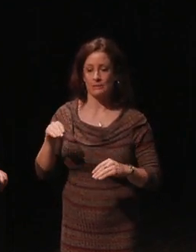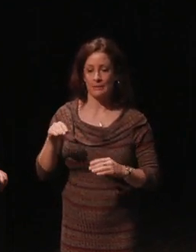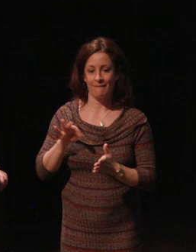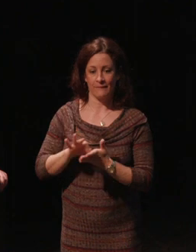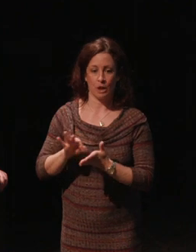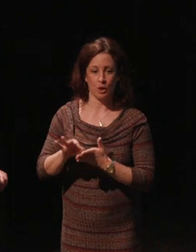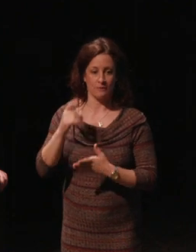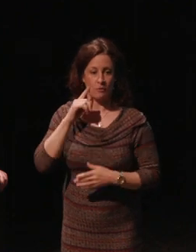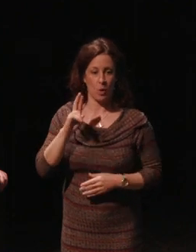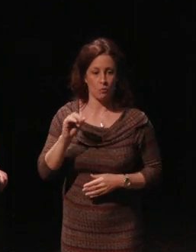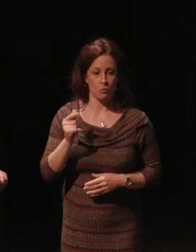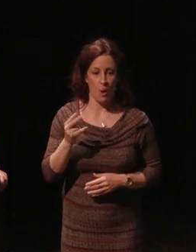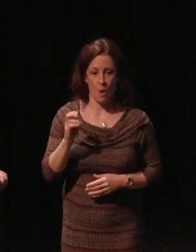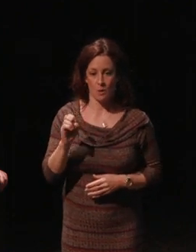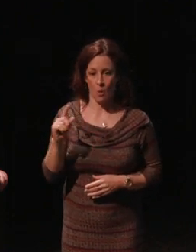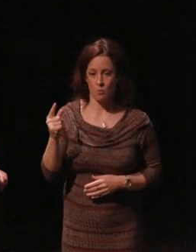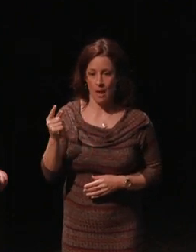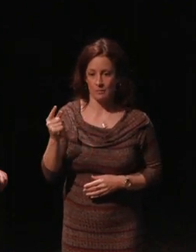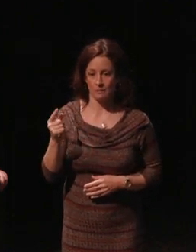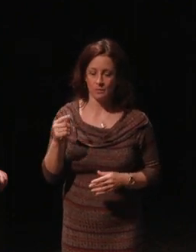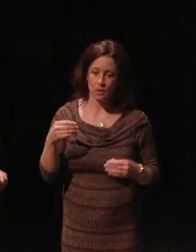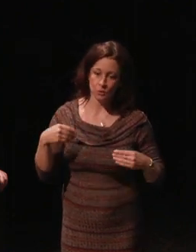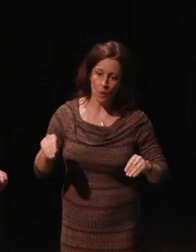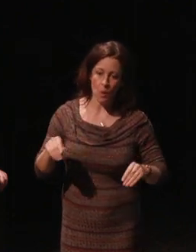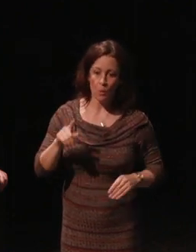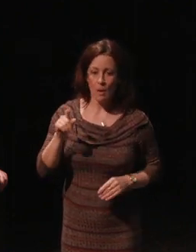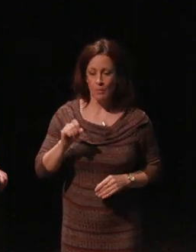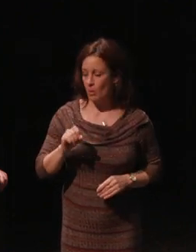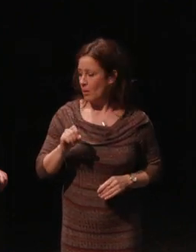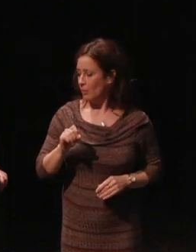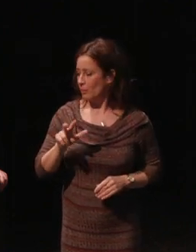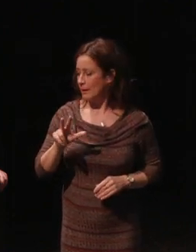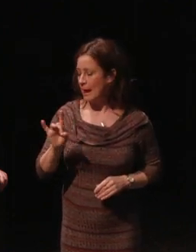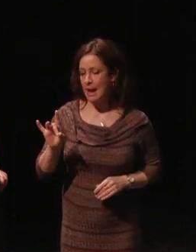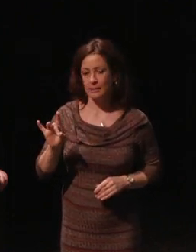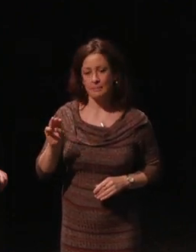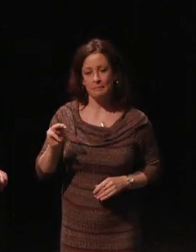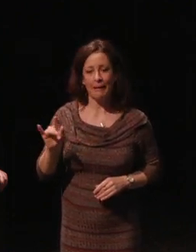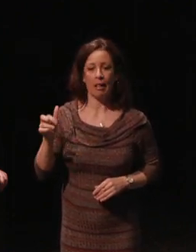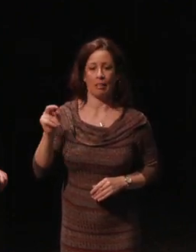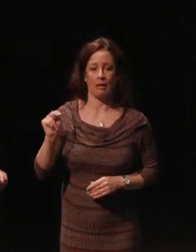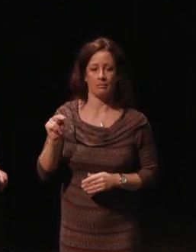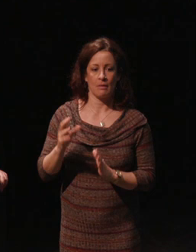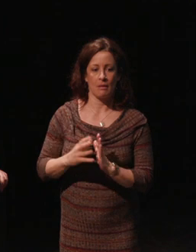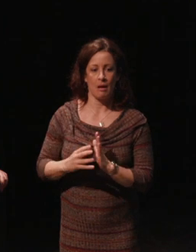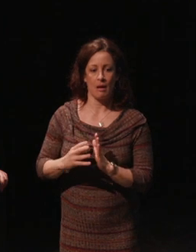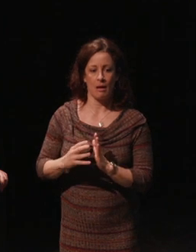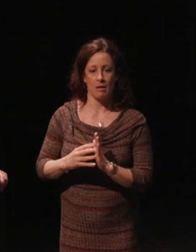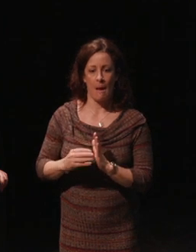So, Rogue One sold 1.38 million copies in the UK, and that's across both Digital and Box Media.